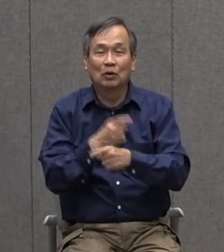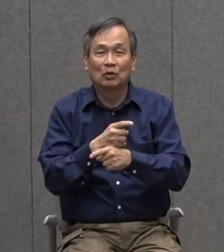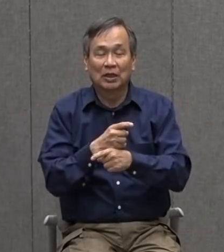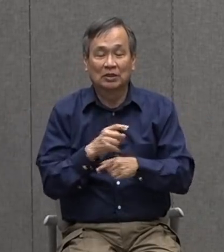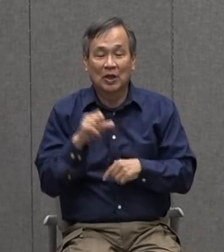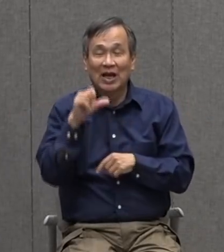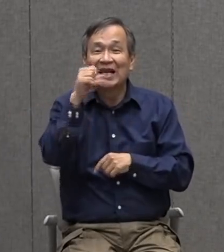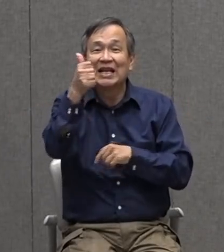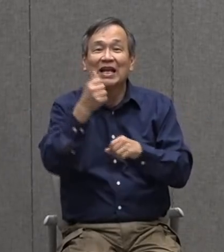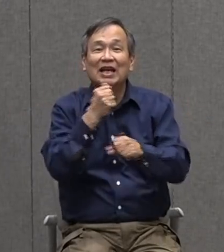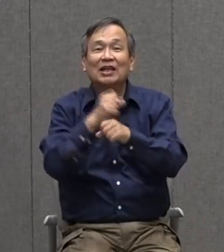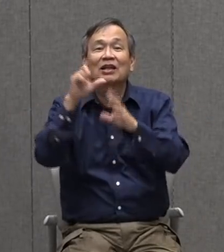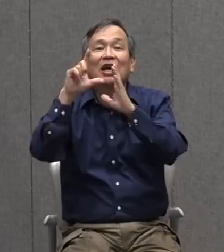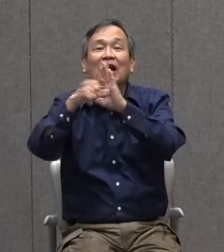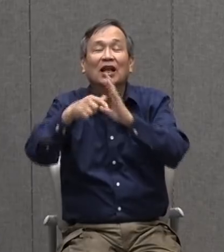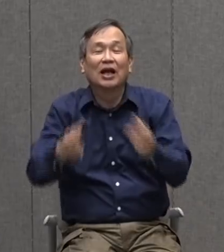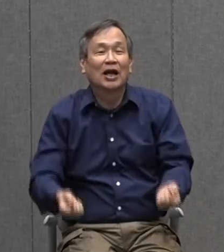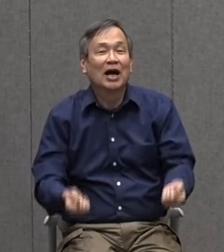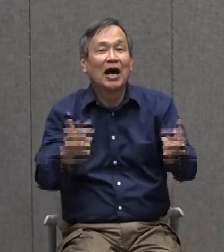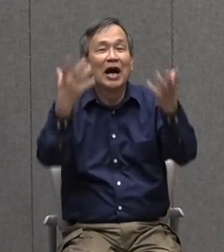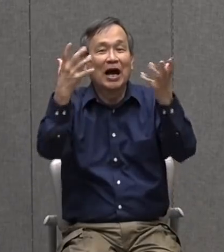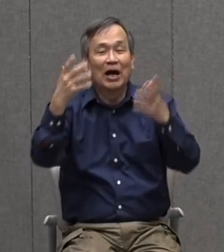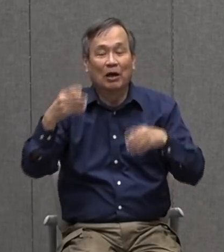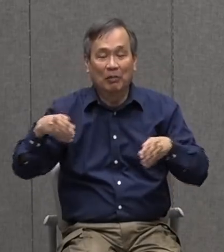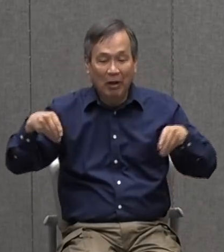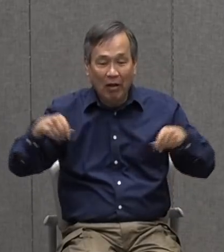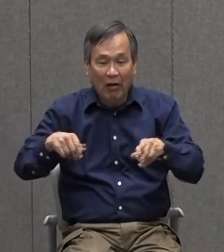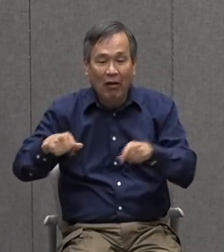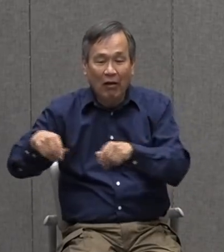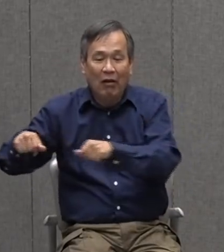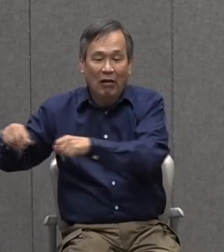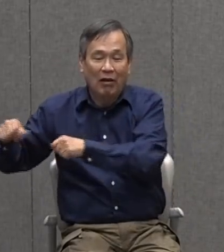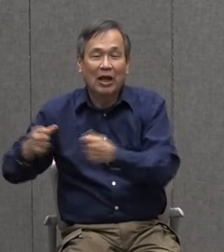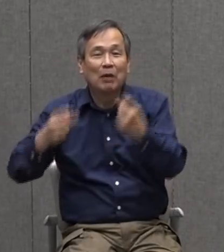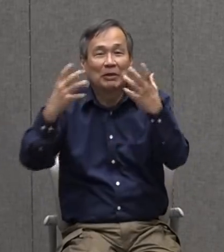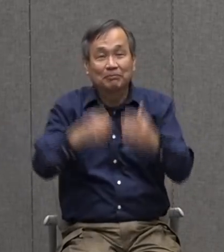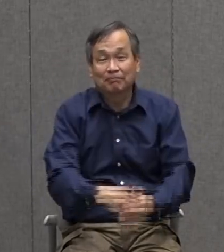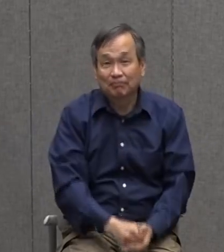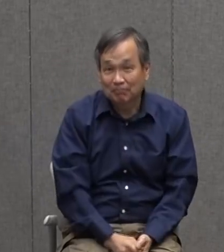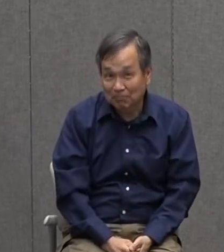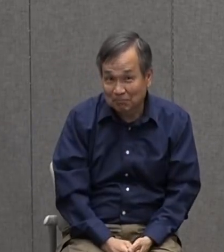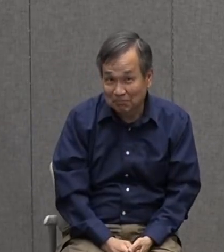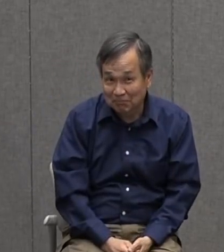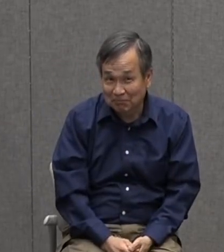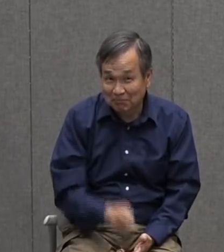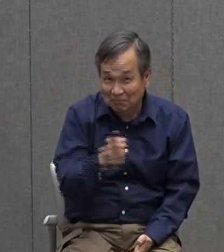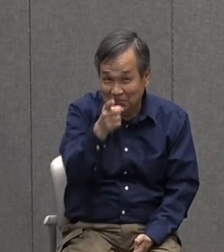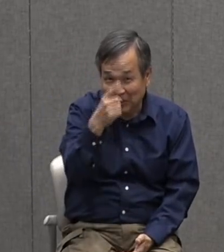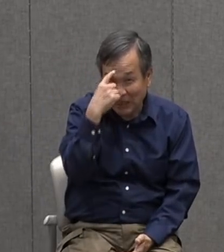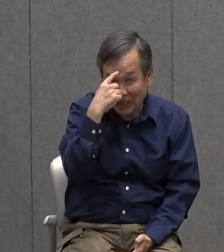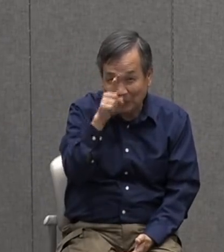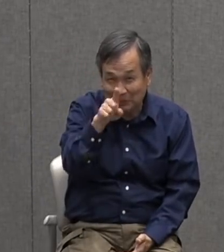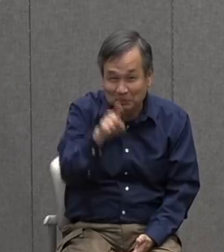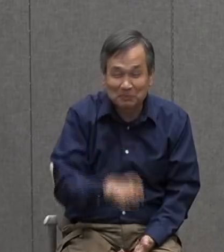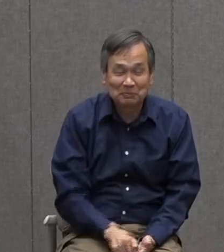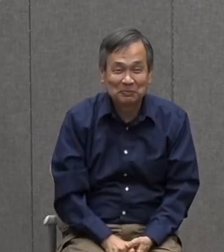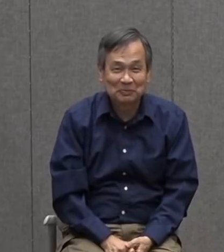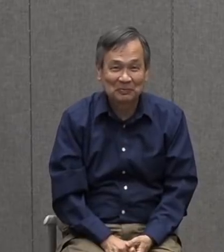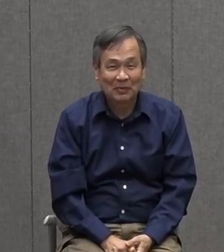how many seeds do you think he'll have? To give you a second to think about that? What would your estimate be?